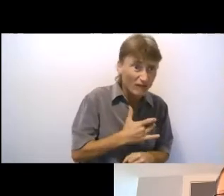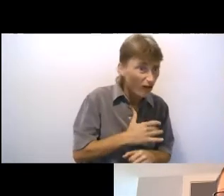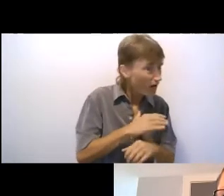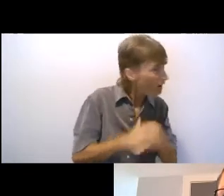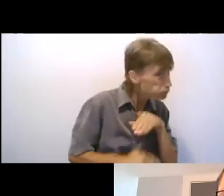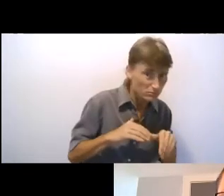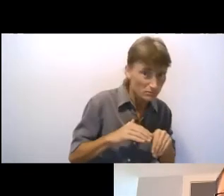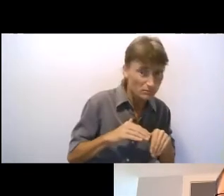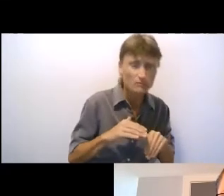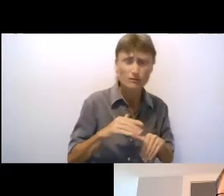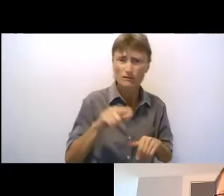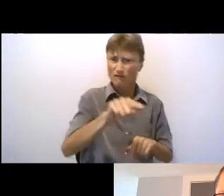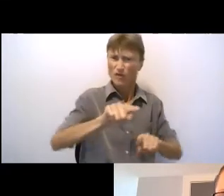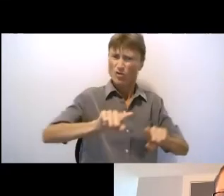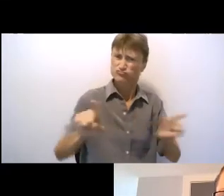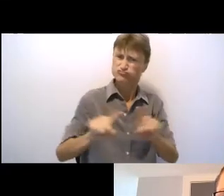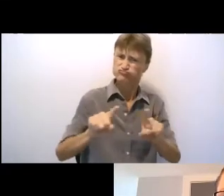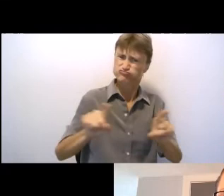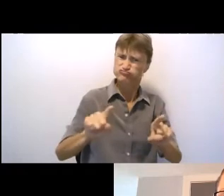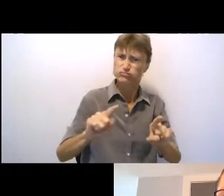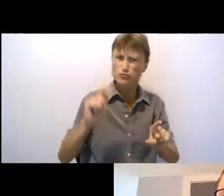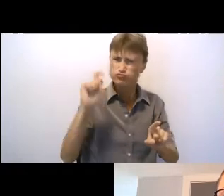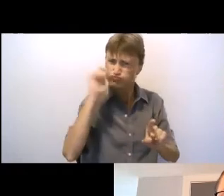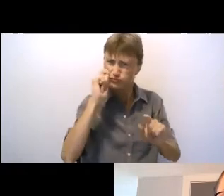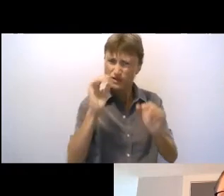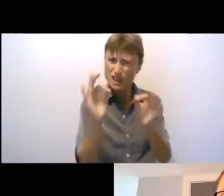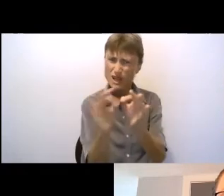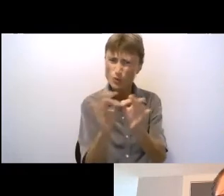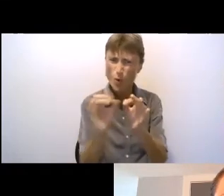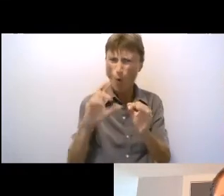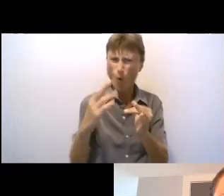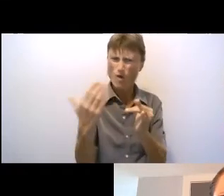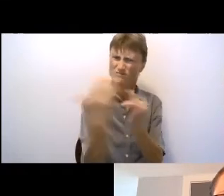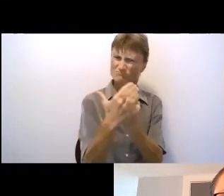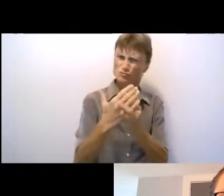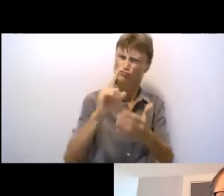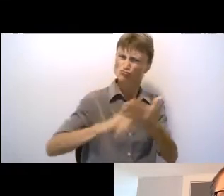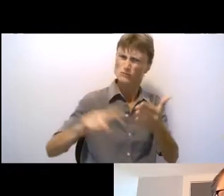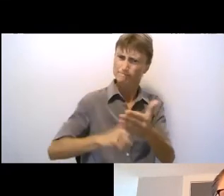us know. I'll be watching the chat as well. The term bystander effect refers to the phenomenon